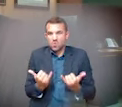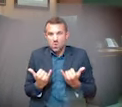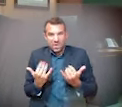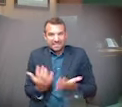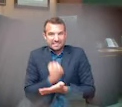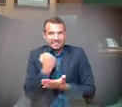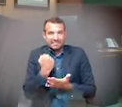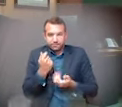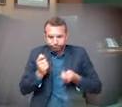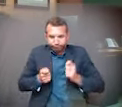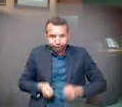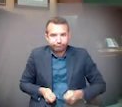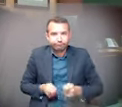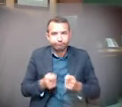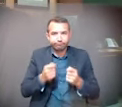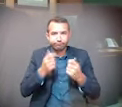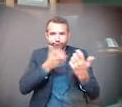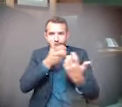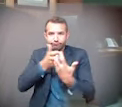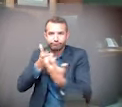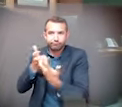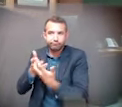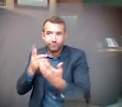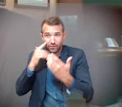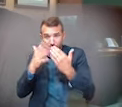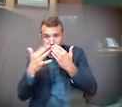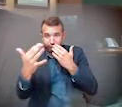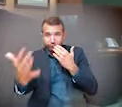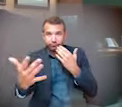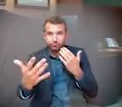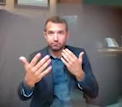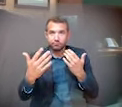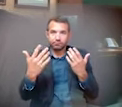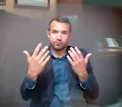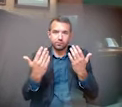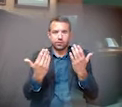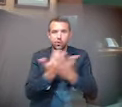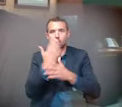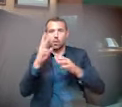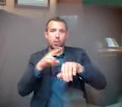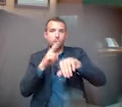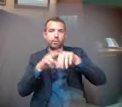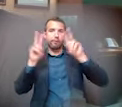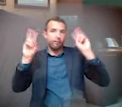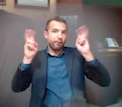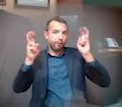at this point in time, as we think about what is the new normal. Diane: Yeah.